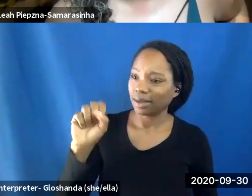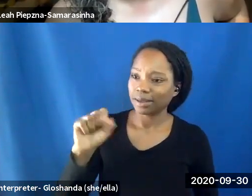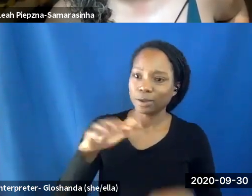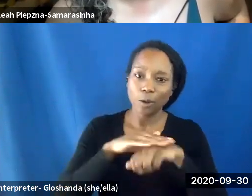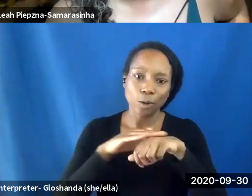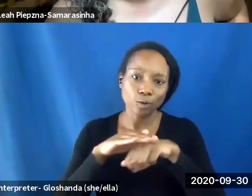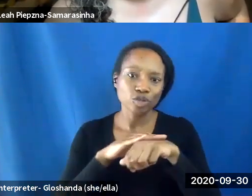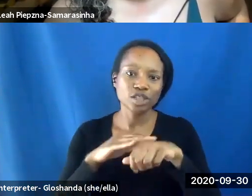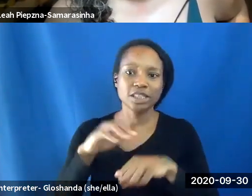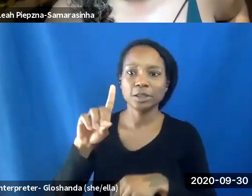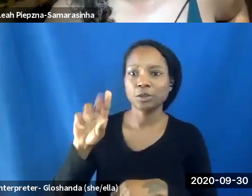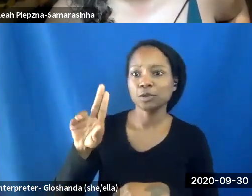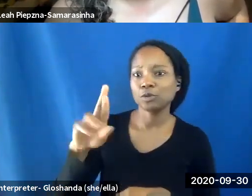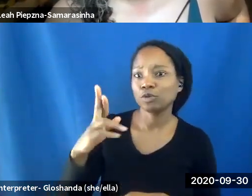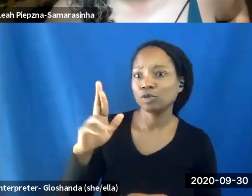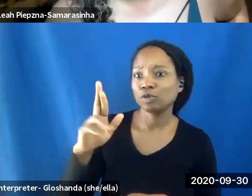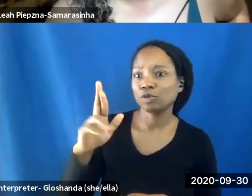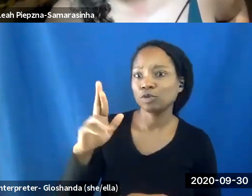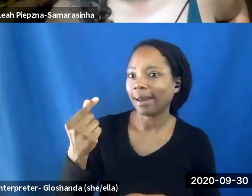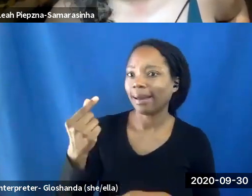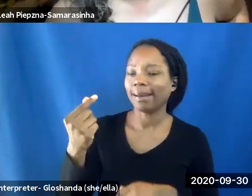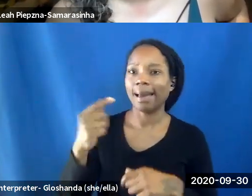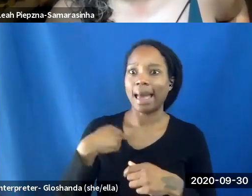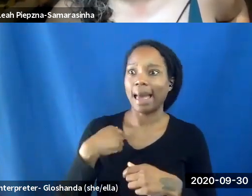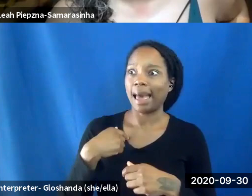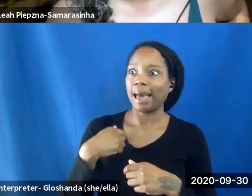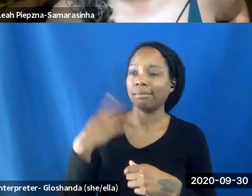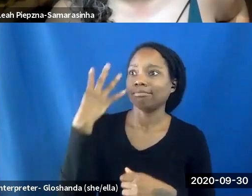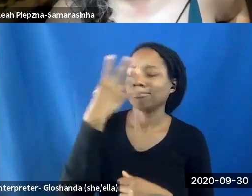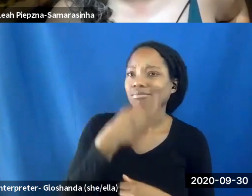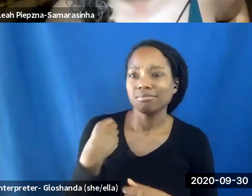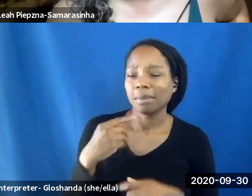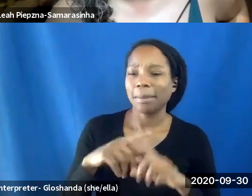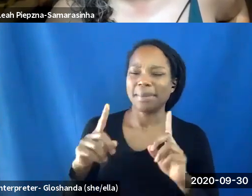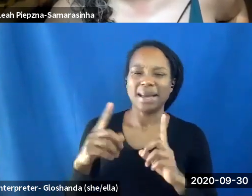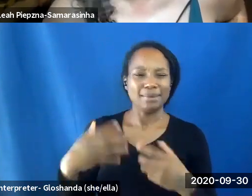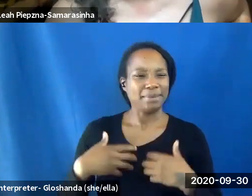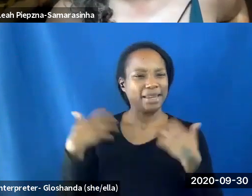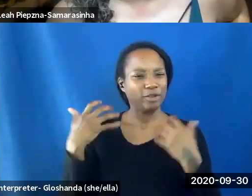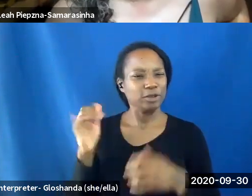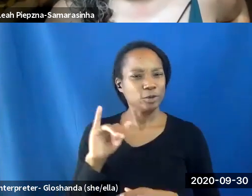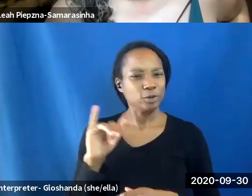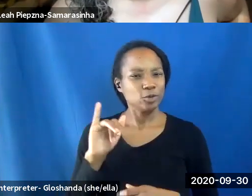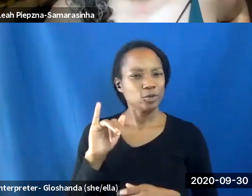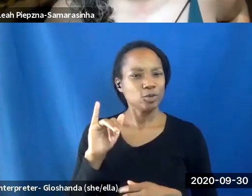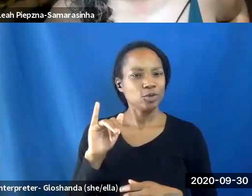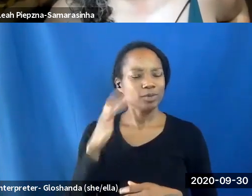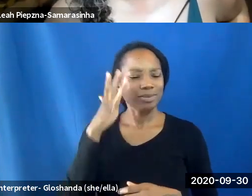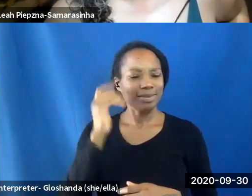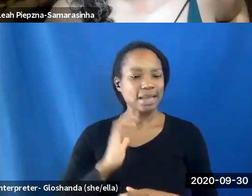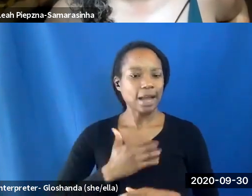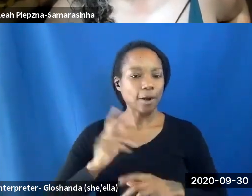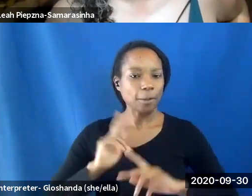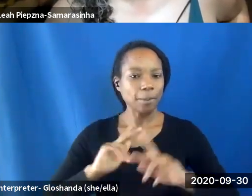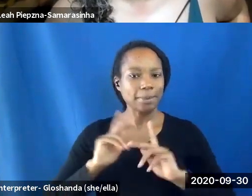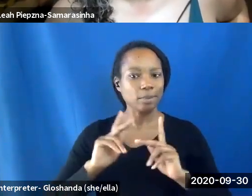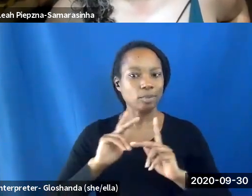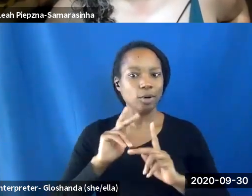It gets me, I'm continually angry for all of our folks and the brutalities that we are put under. And I'm also continually inspired